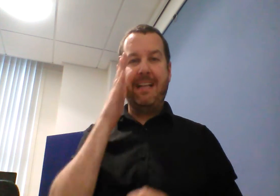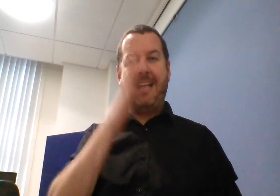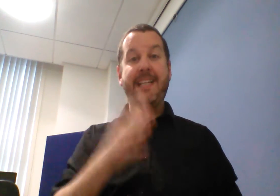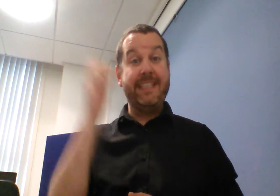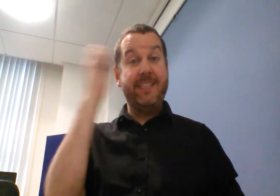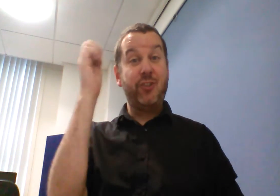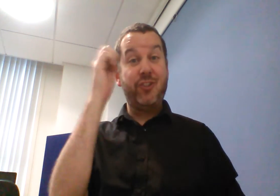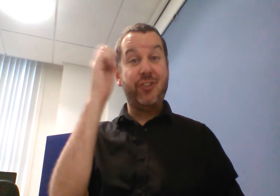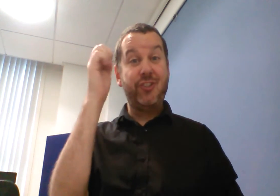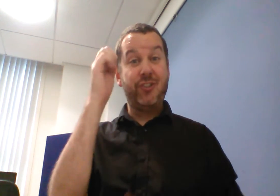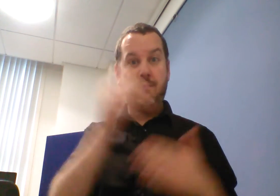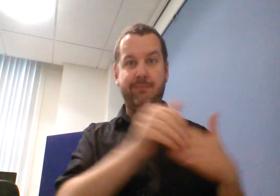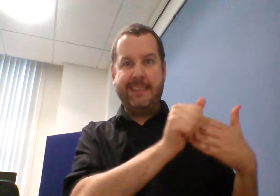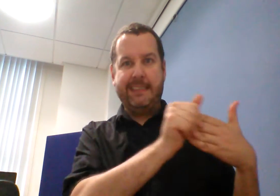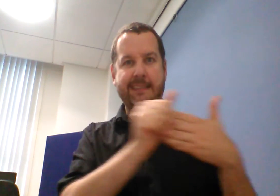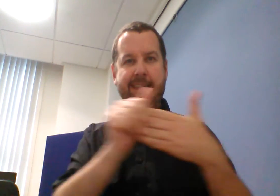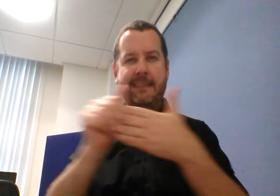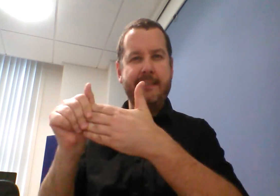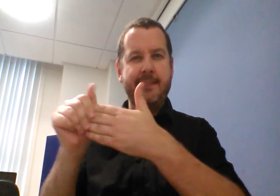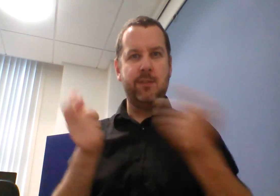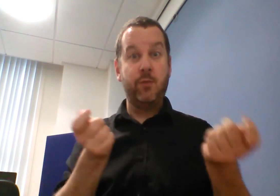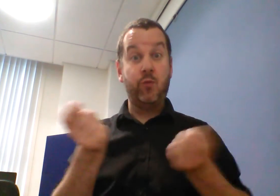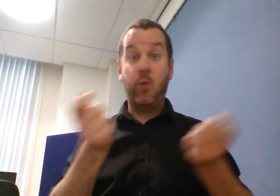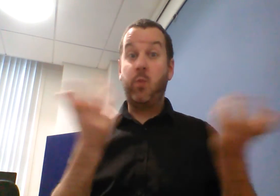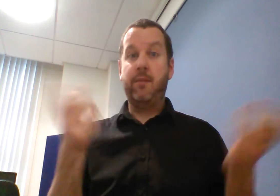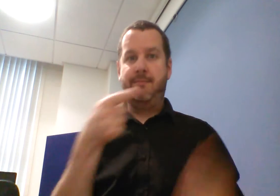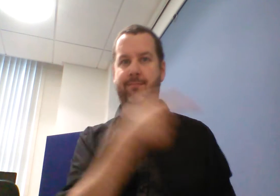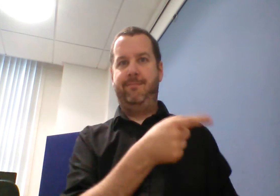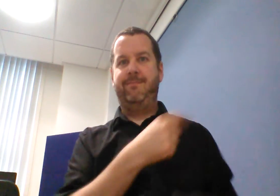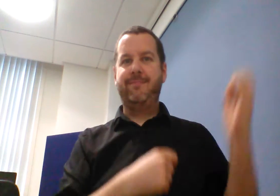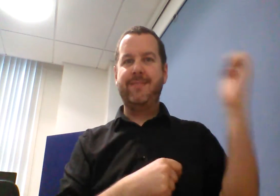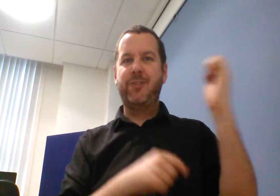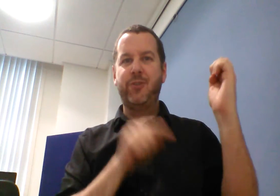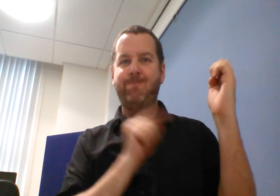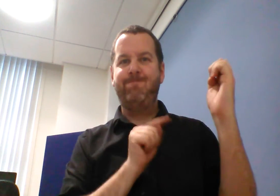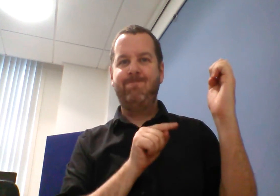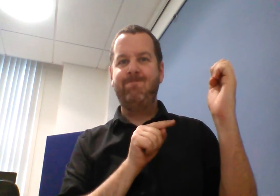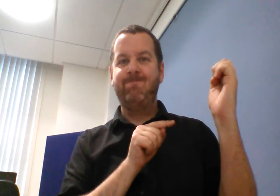I let the English lead. English was in control.